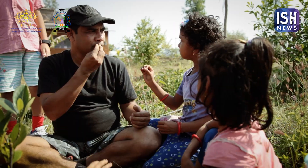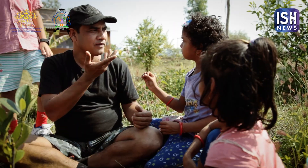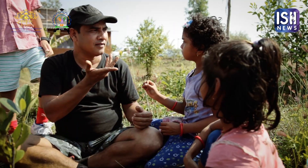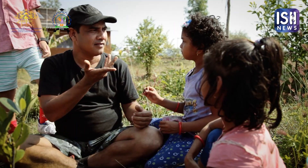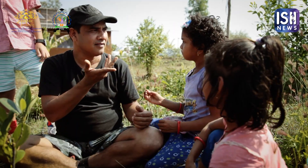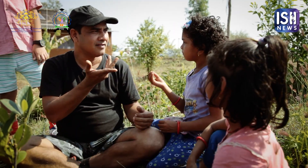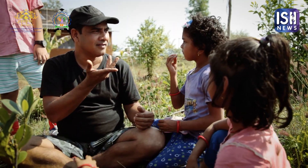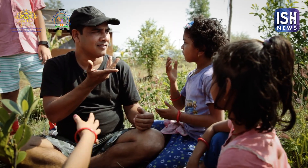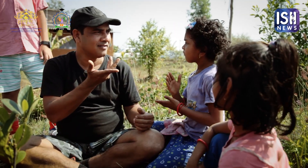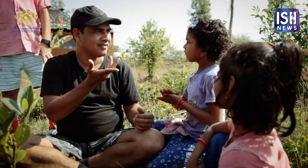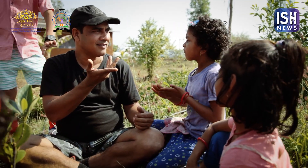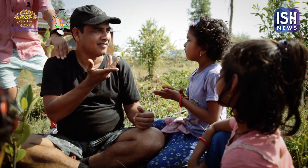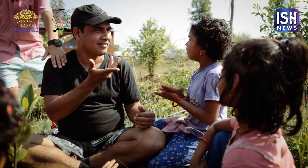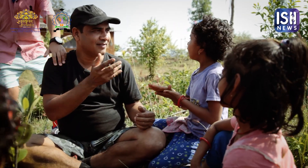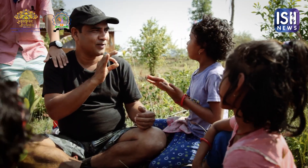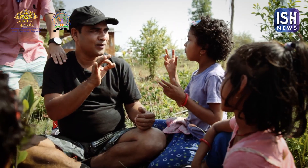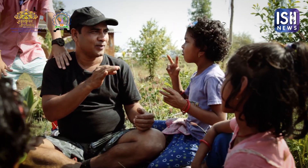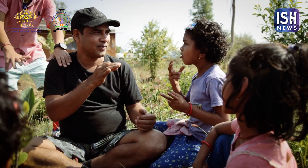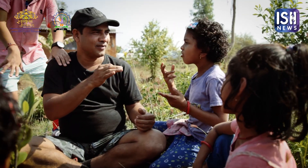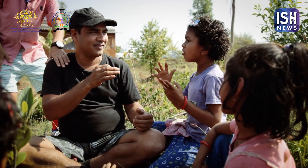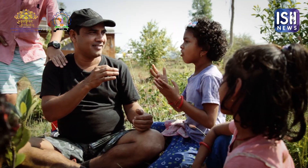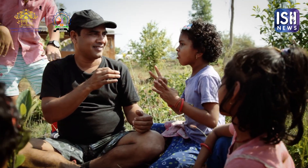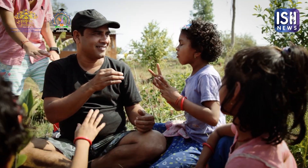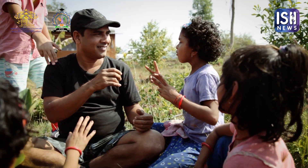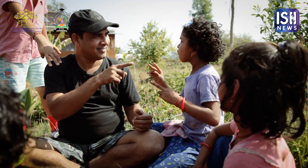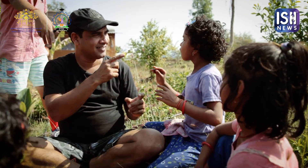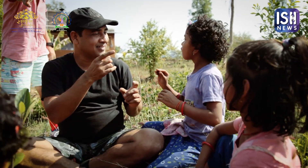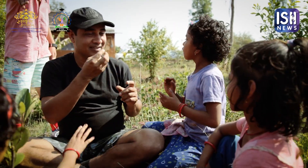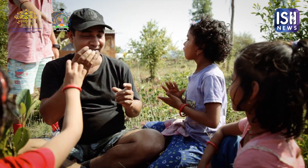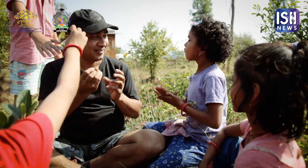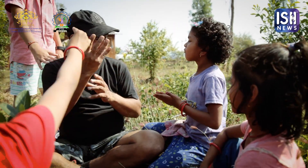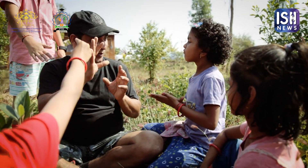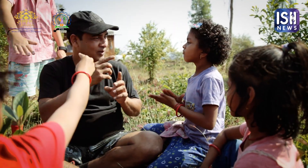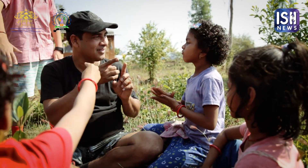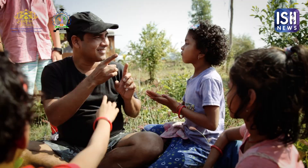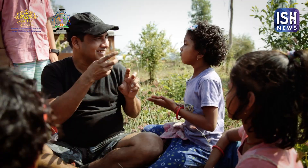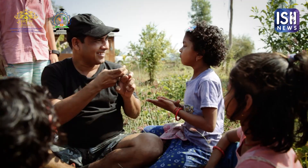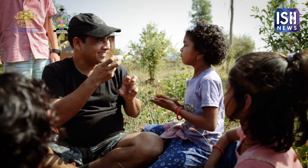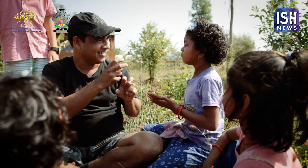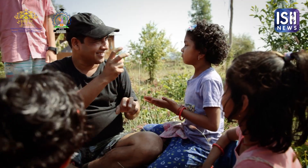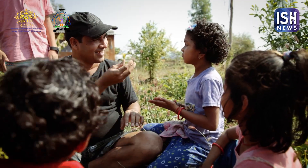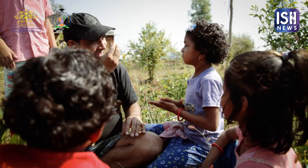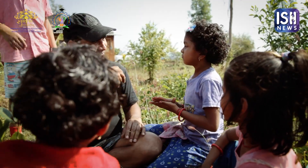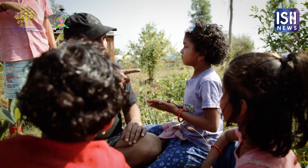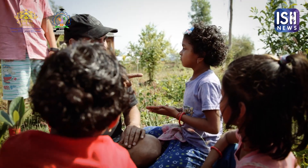Then how can you eat? There would be no food, no fruits or vegetables. If there is no plant, can you eat the rock?